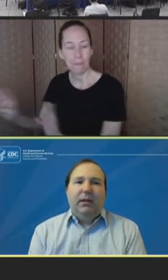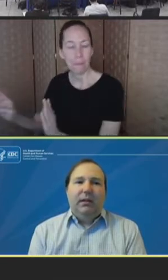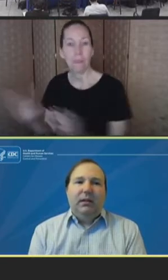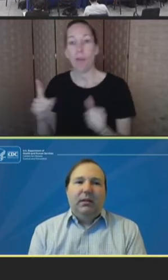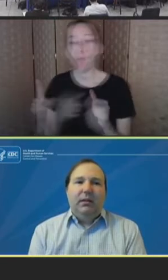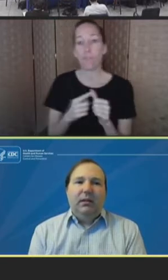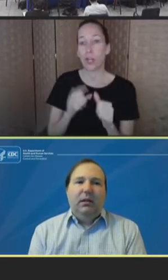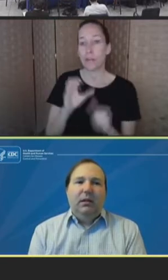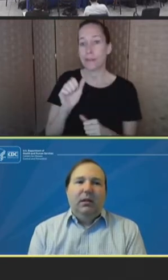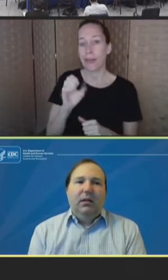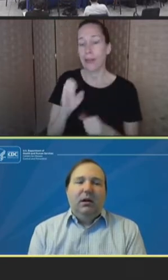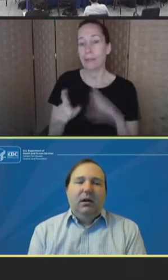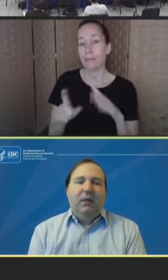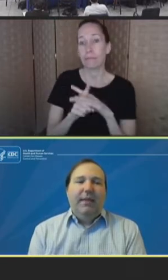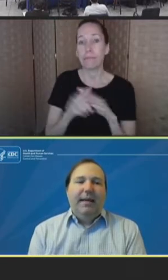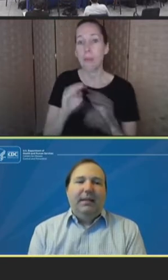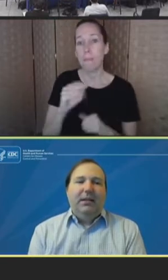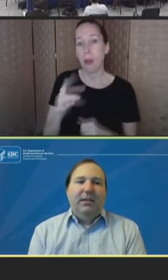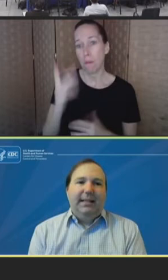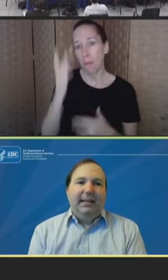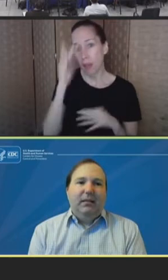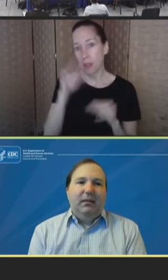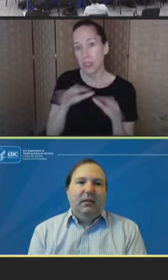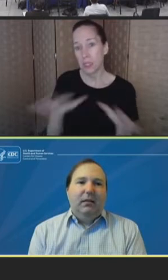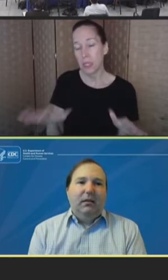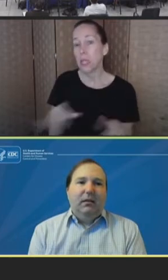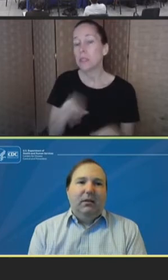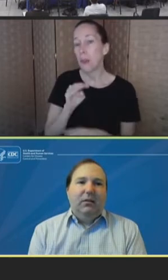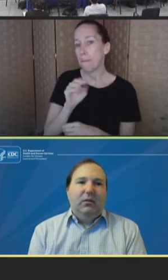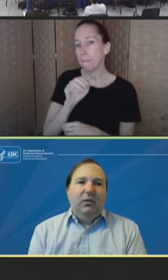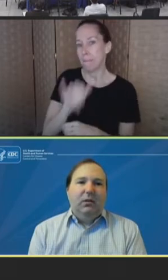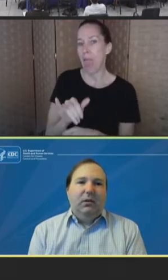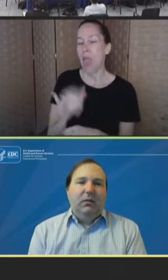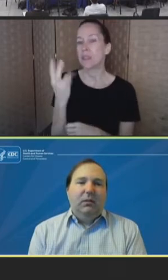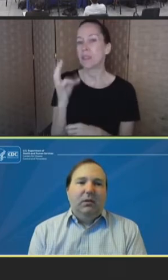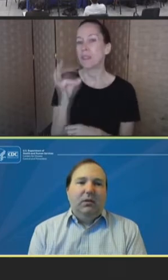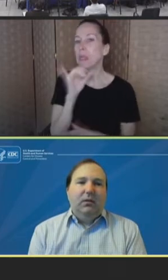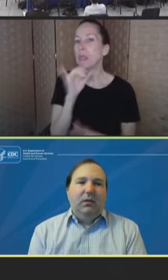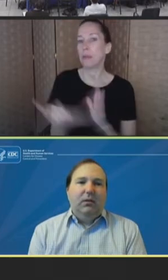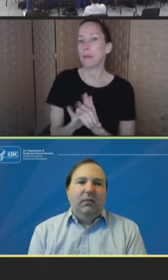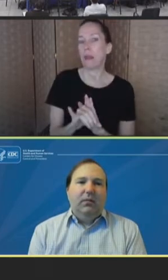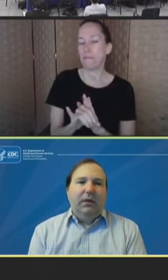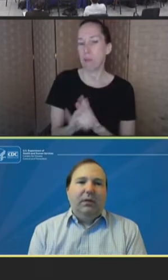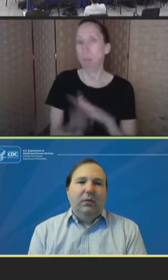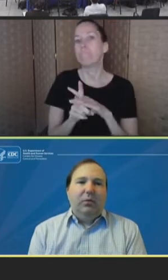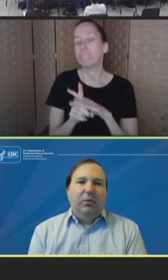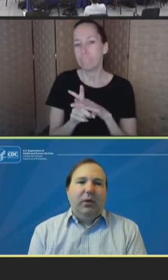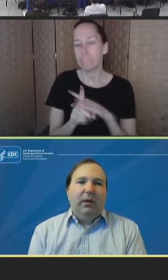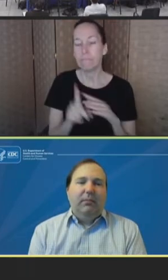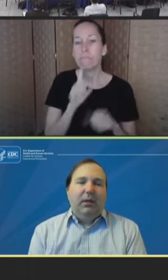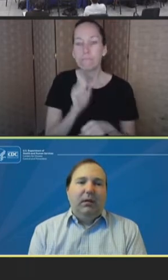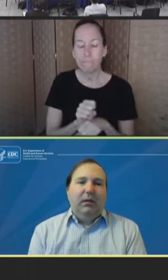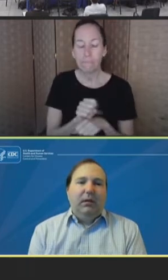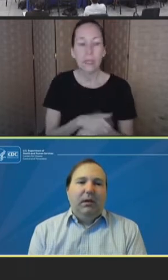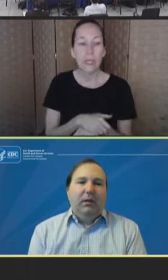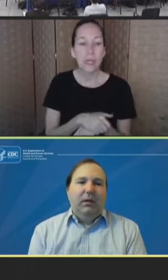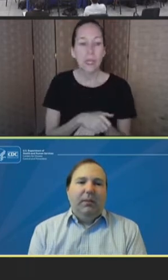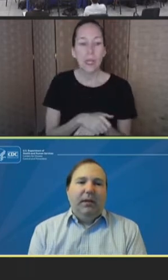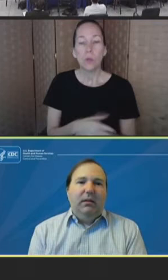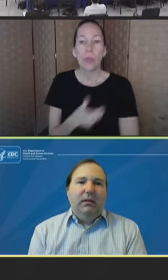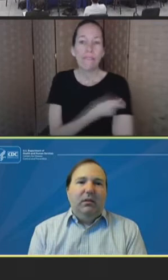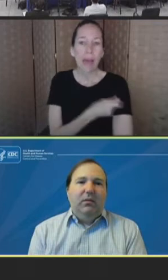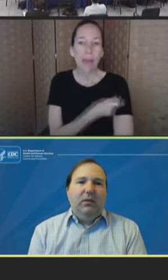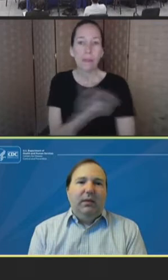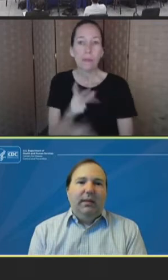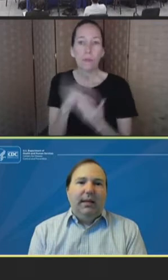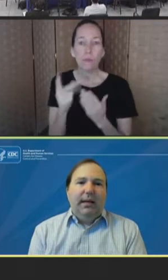United States on May 17. And so the, you know, the vaccination program has expanded over that time.